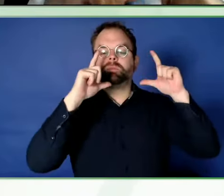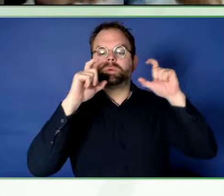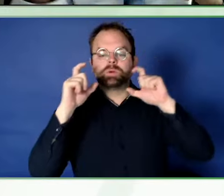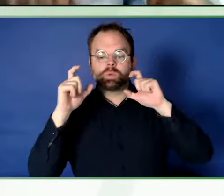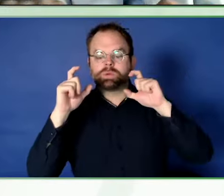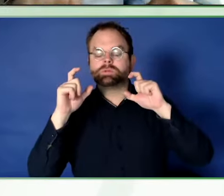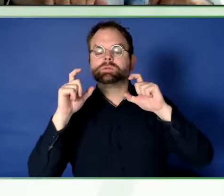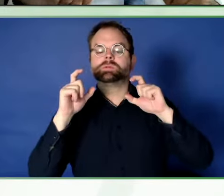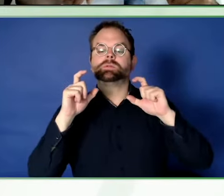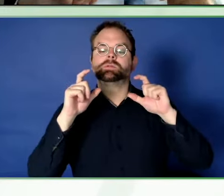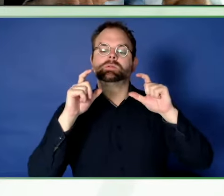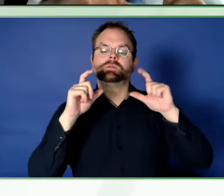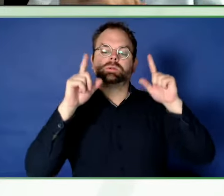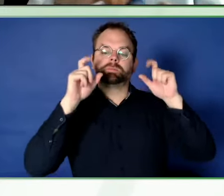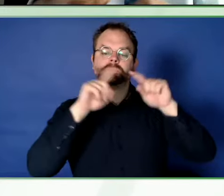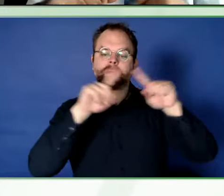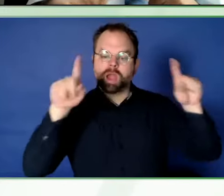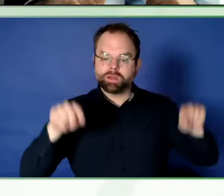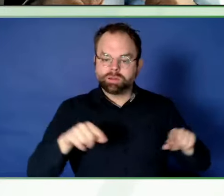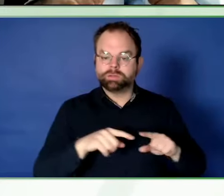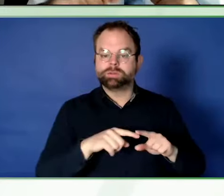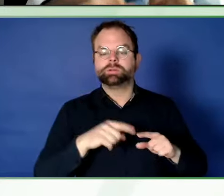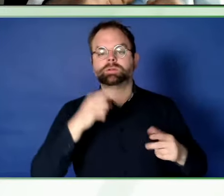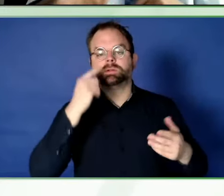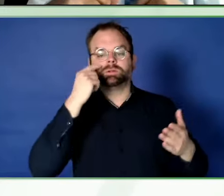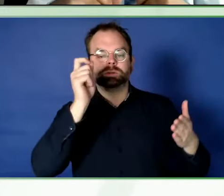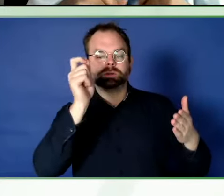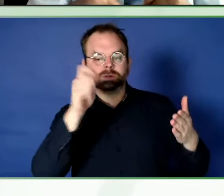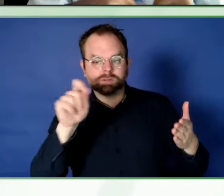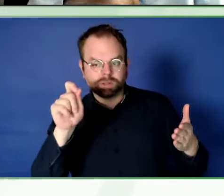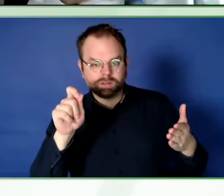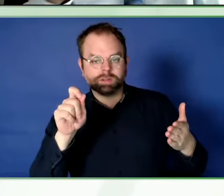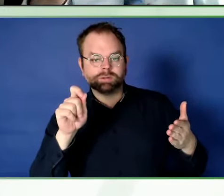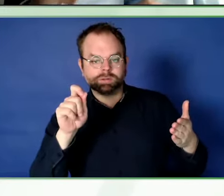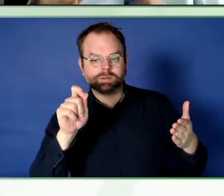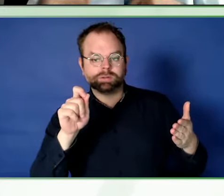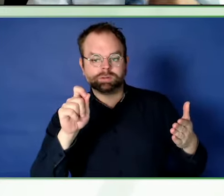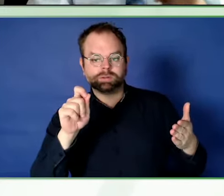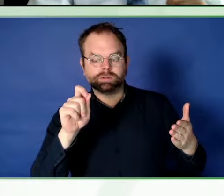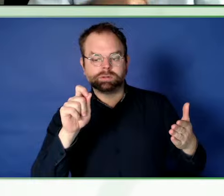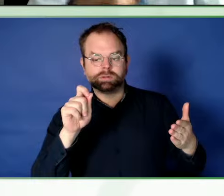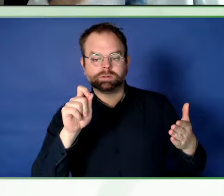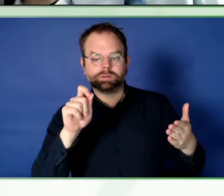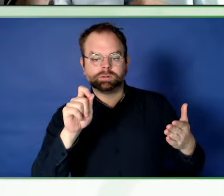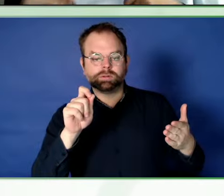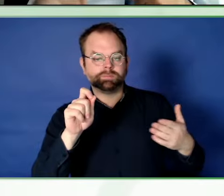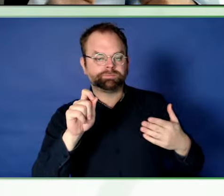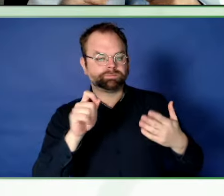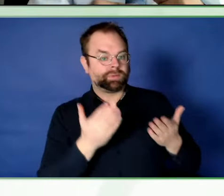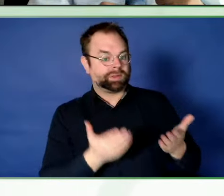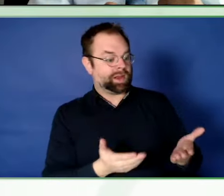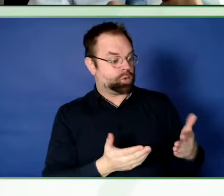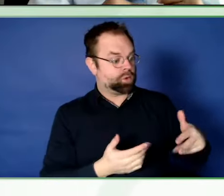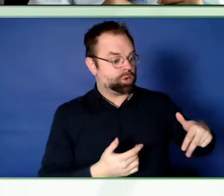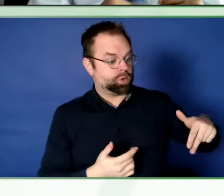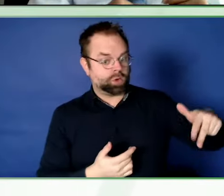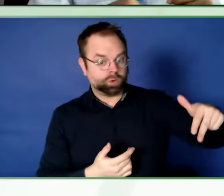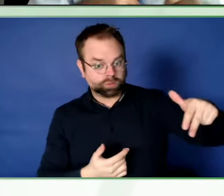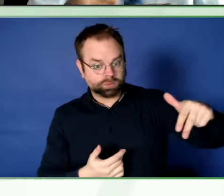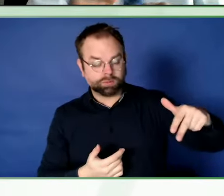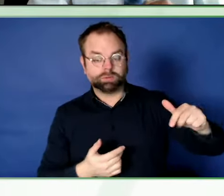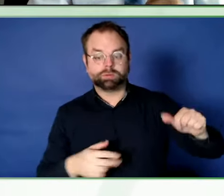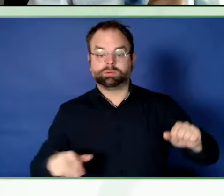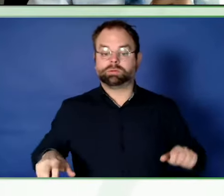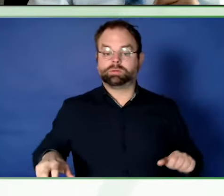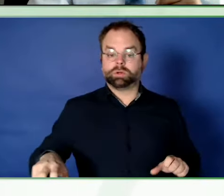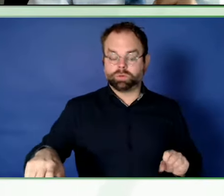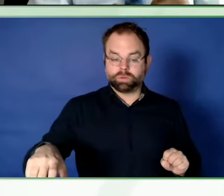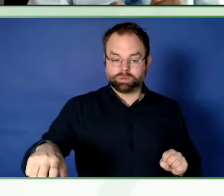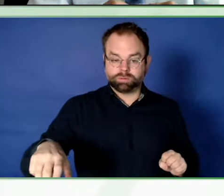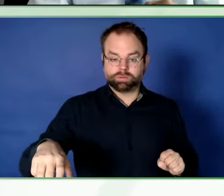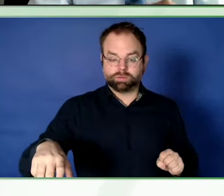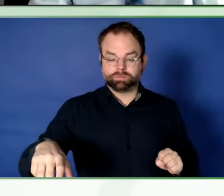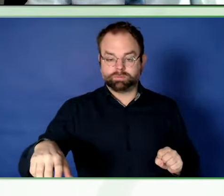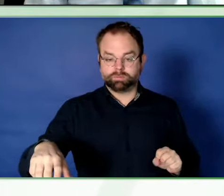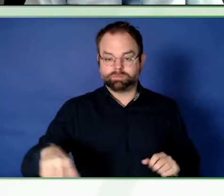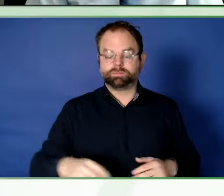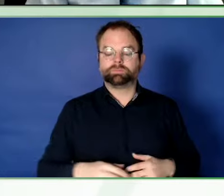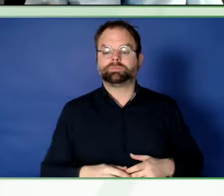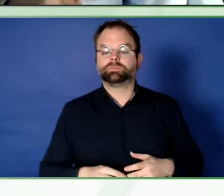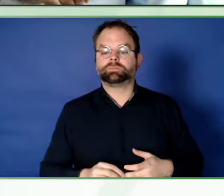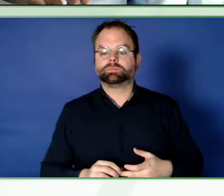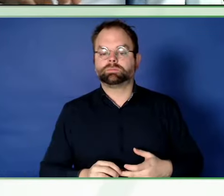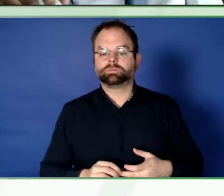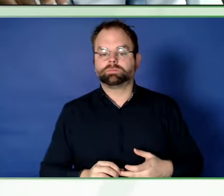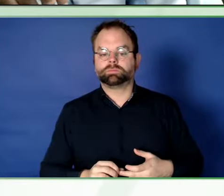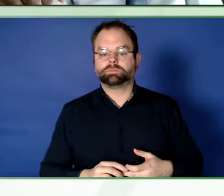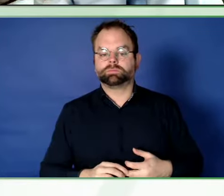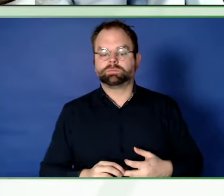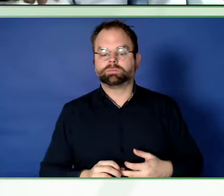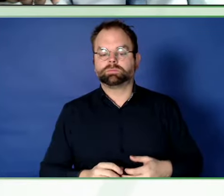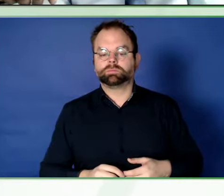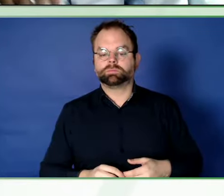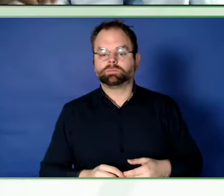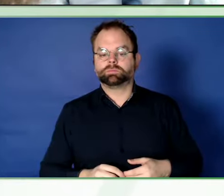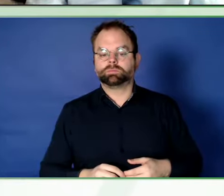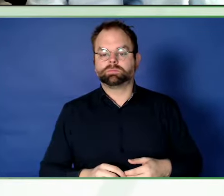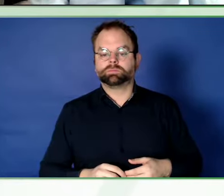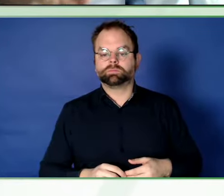And also, we use data layers, for example locations, station for transportation, schools,